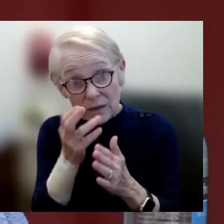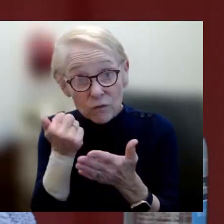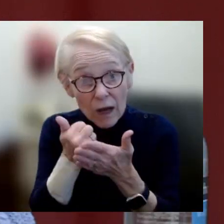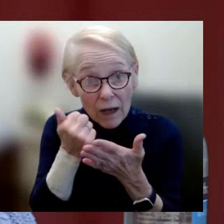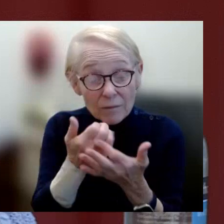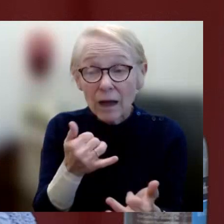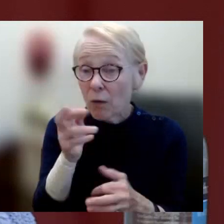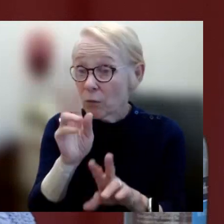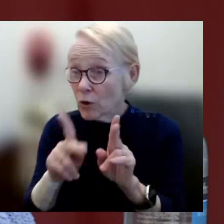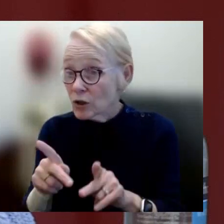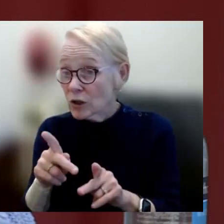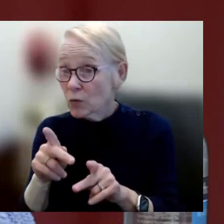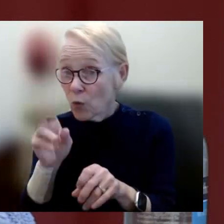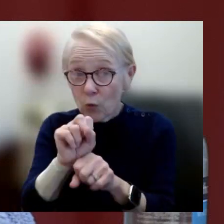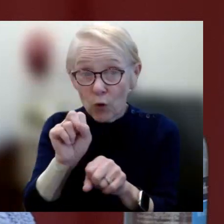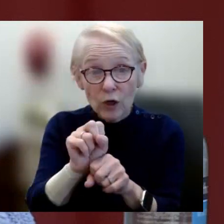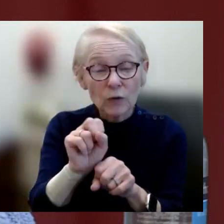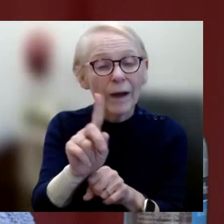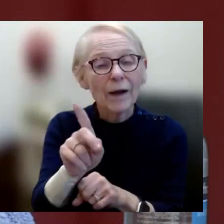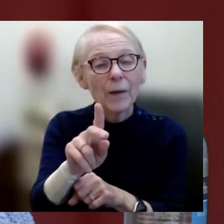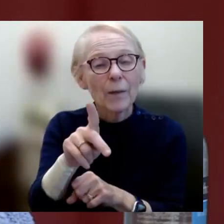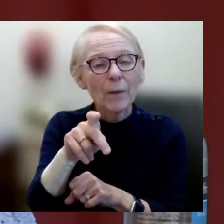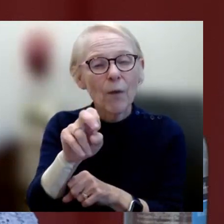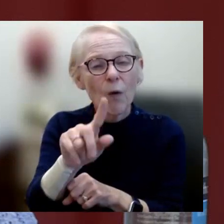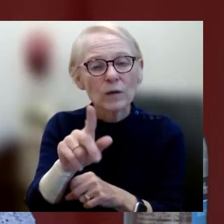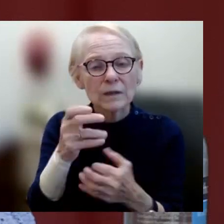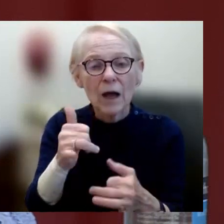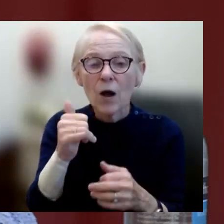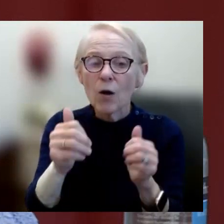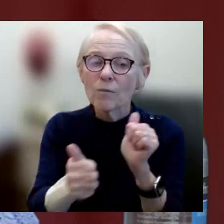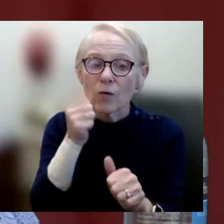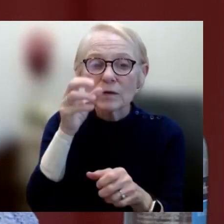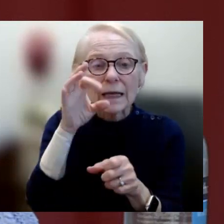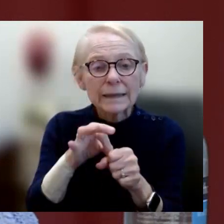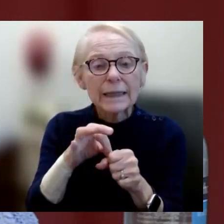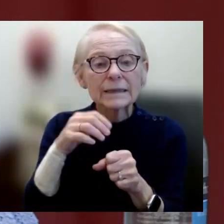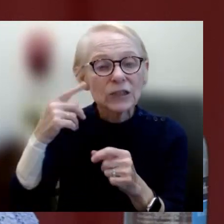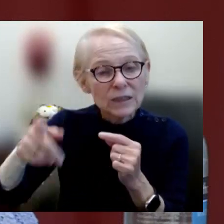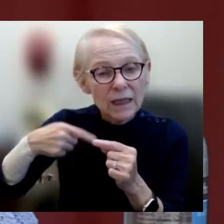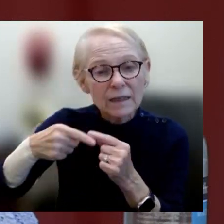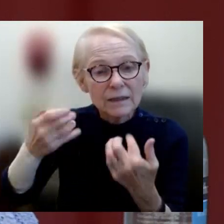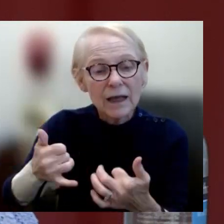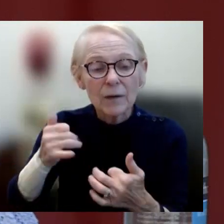worked the polls most election Cycles in one way or another everybody there is so knowledgeable